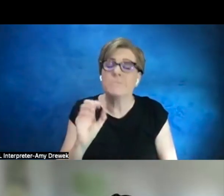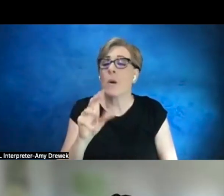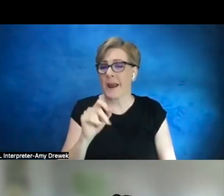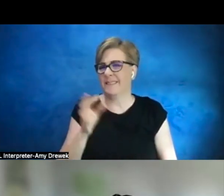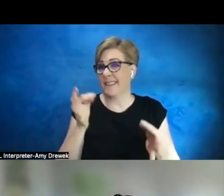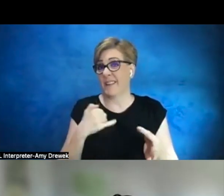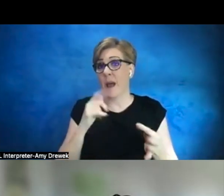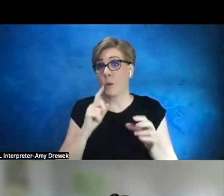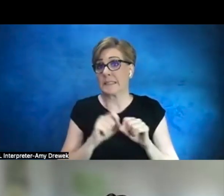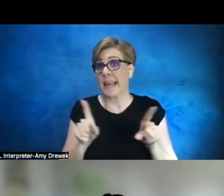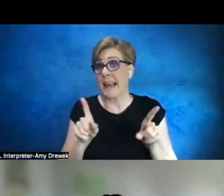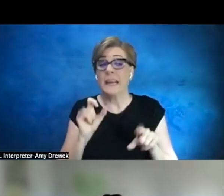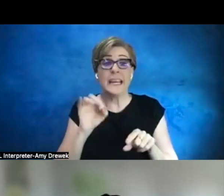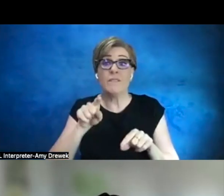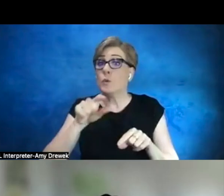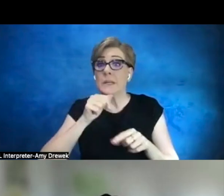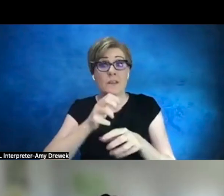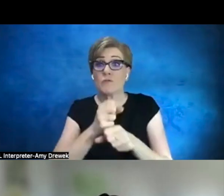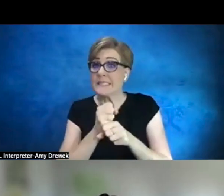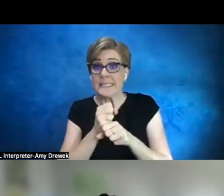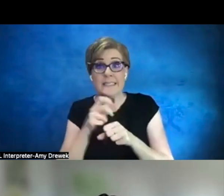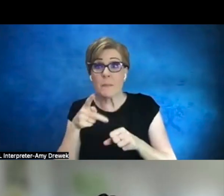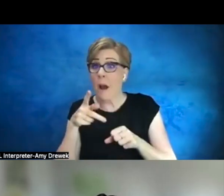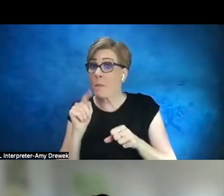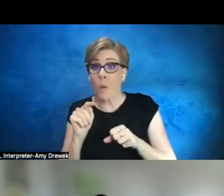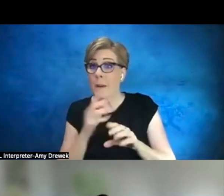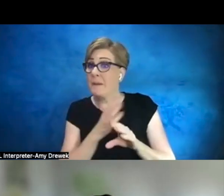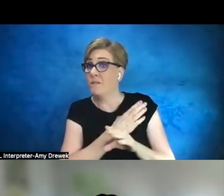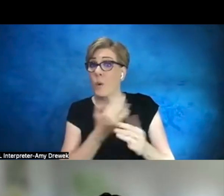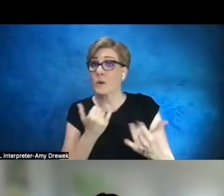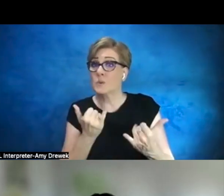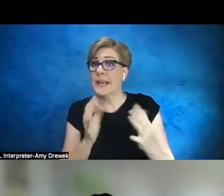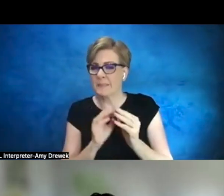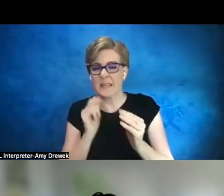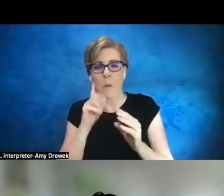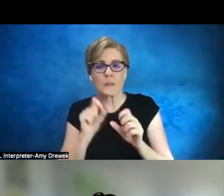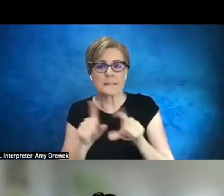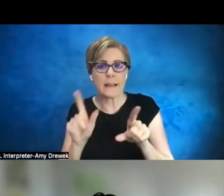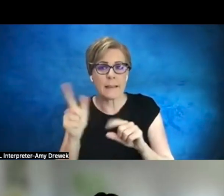if you did not get a copy. And in this white slide,